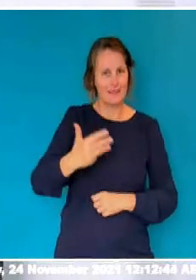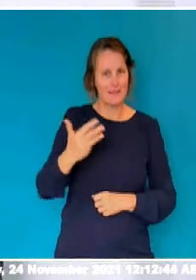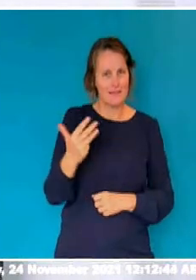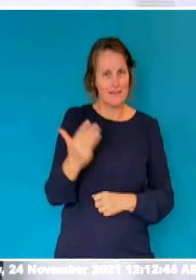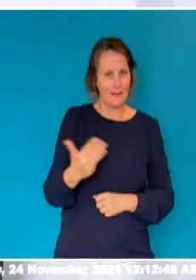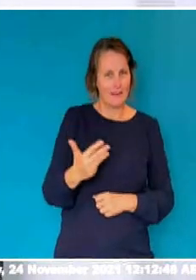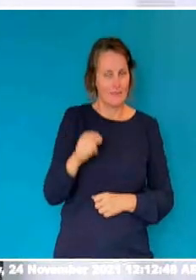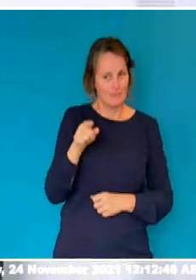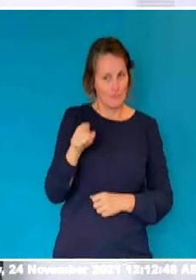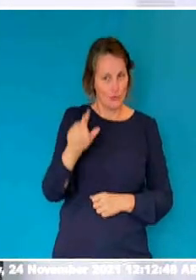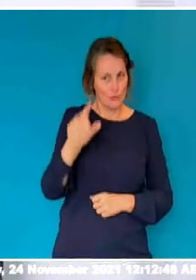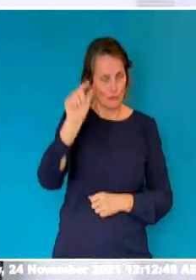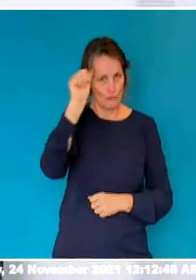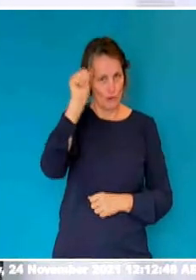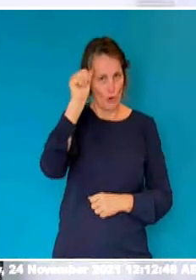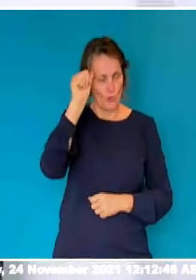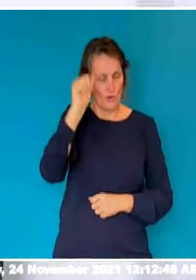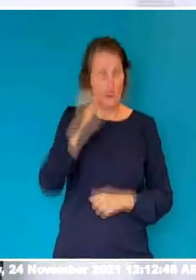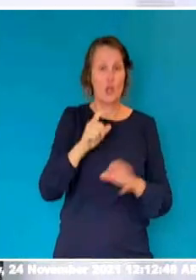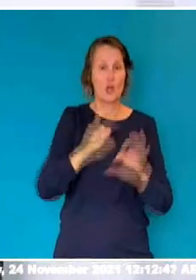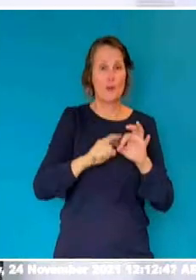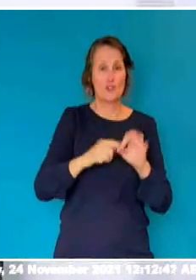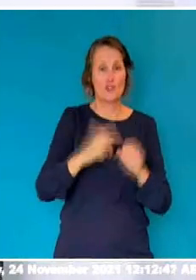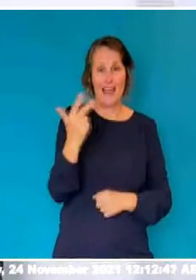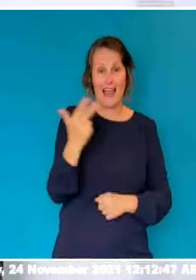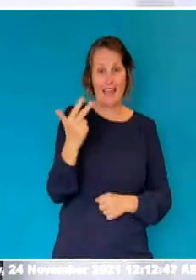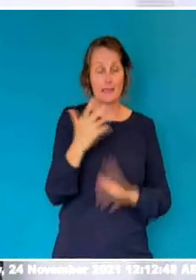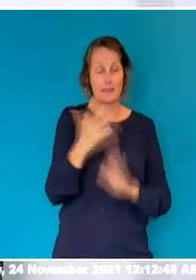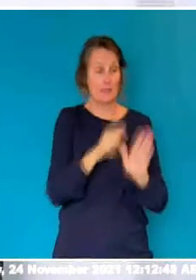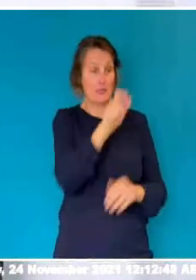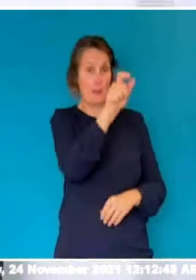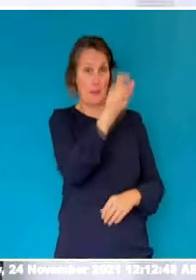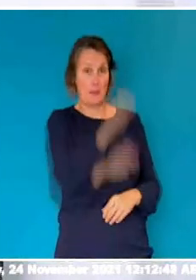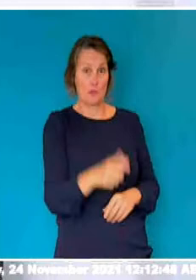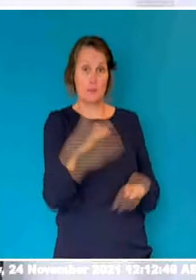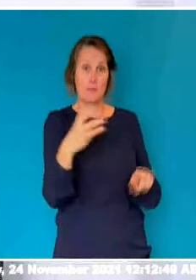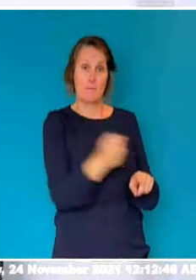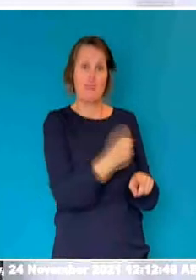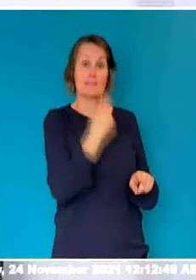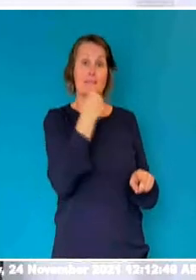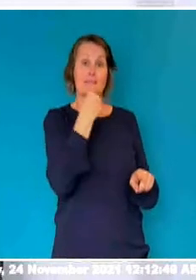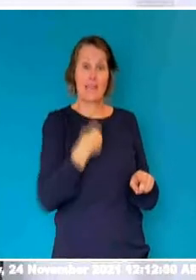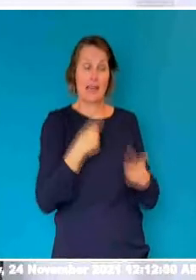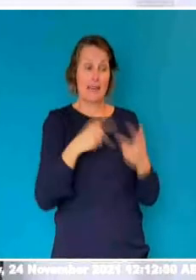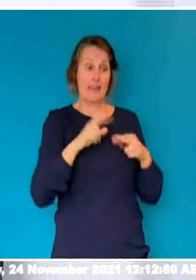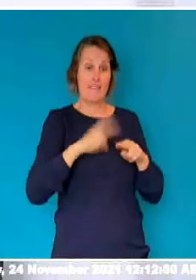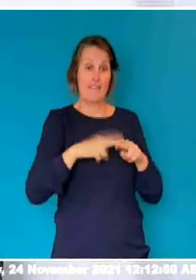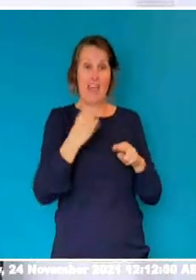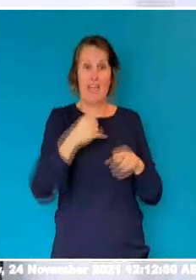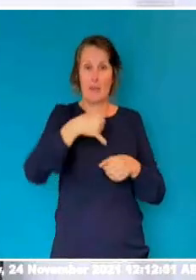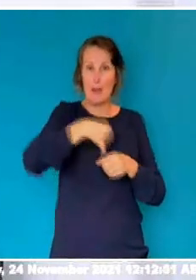18 requires a candidate to declare if they have a medical condition, they are required to answer yes or no.